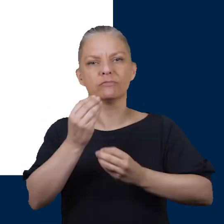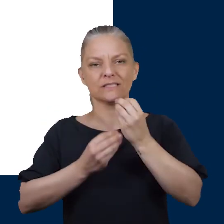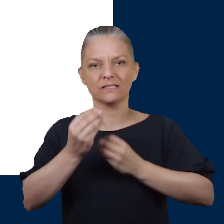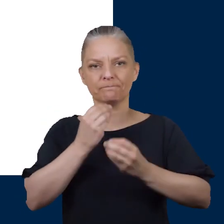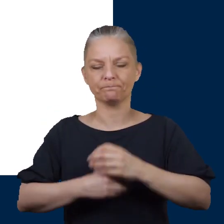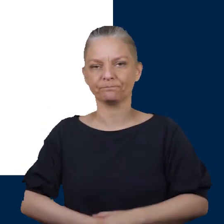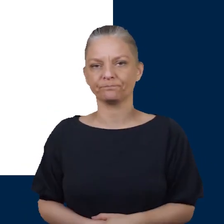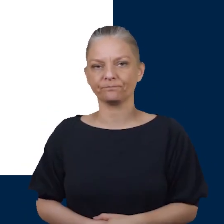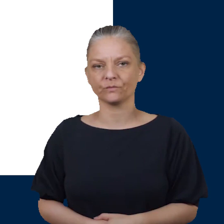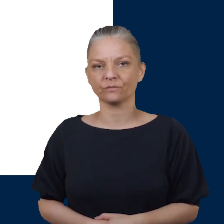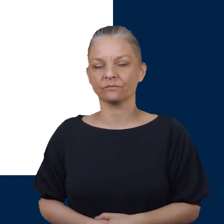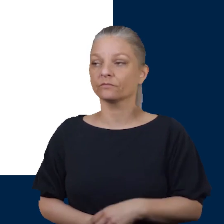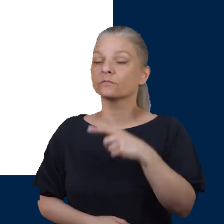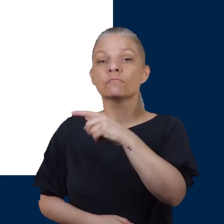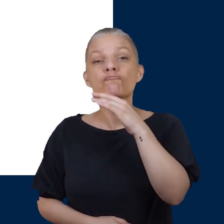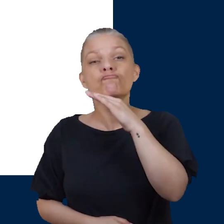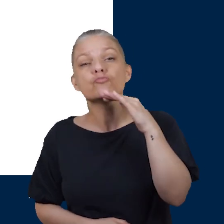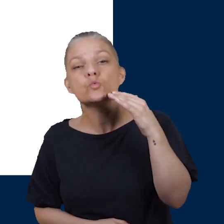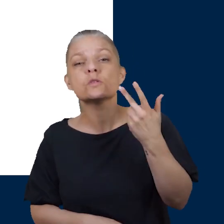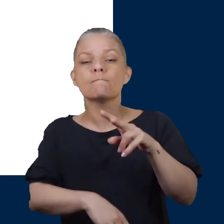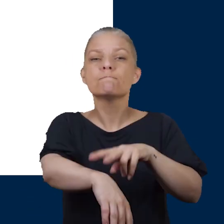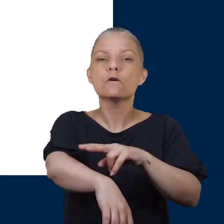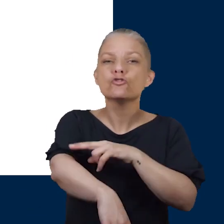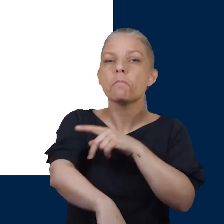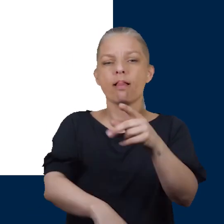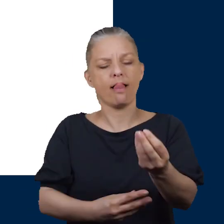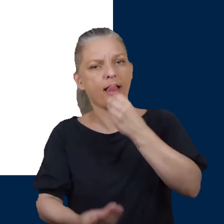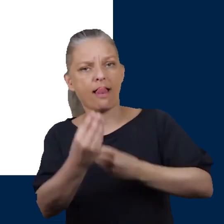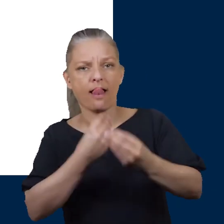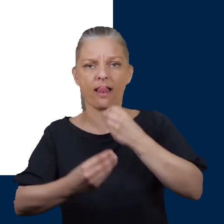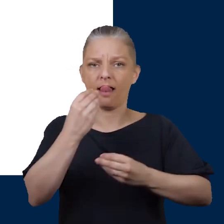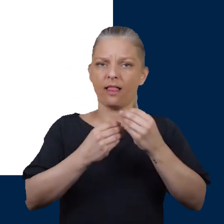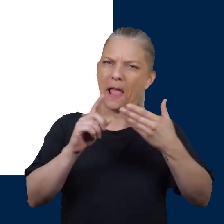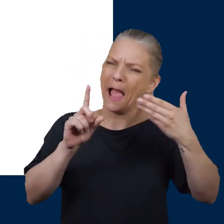For fruit and vegetable intake we should be consuming about five portions every day.